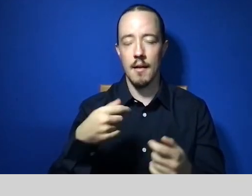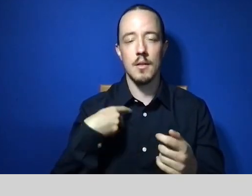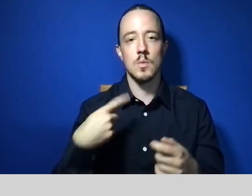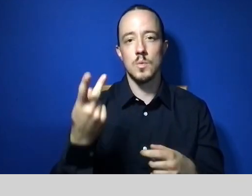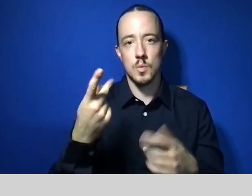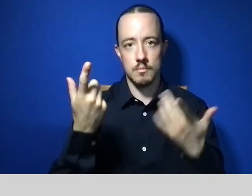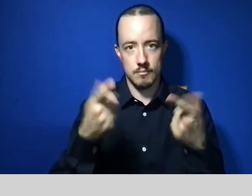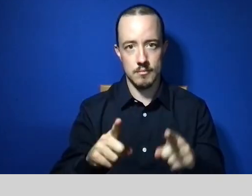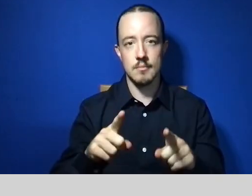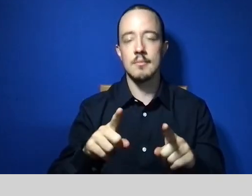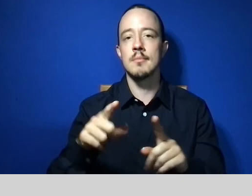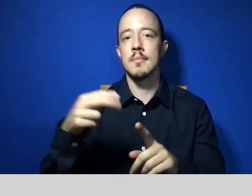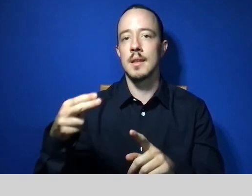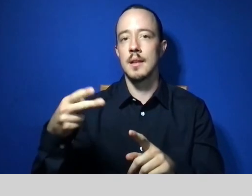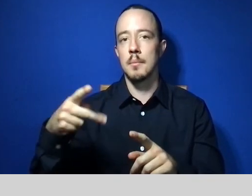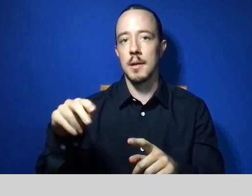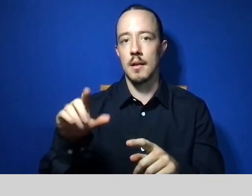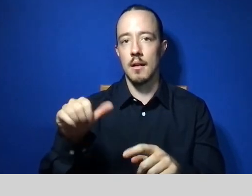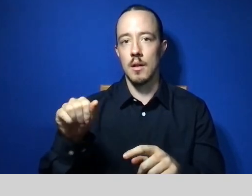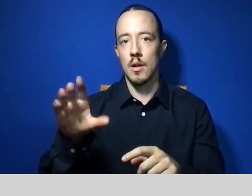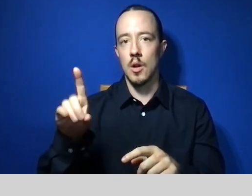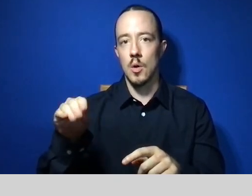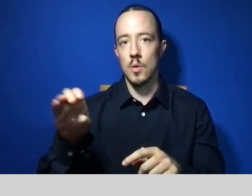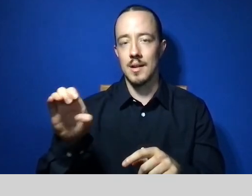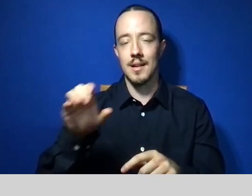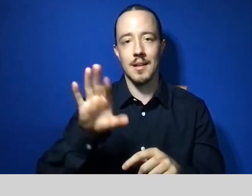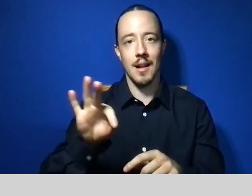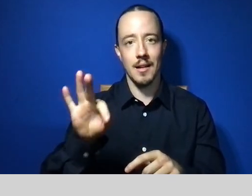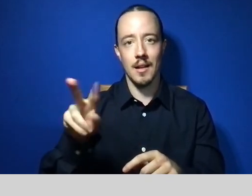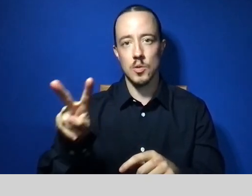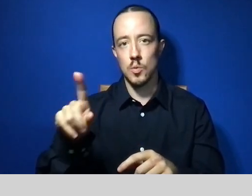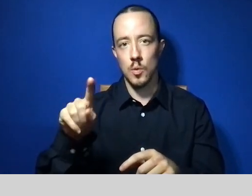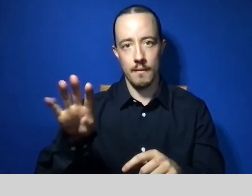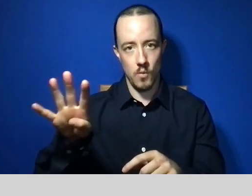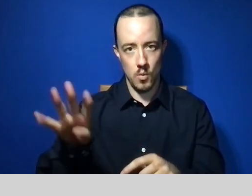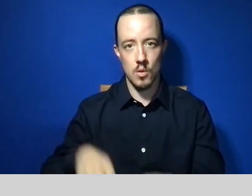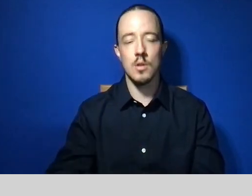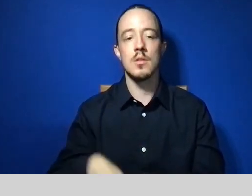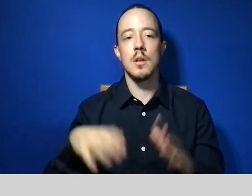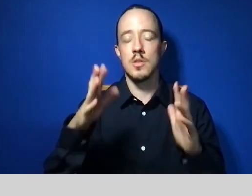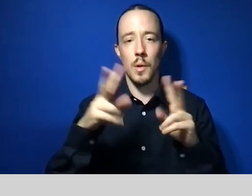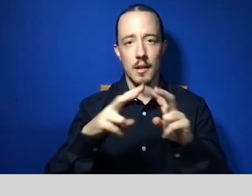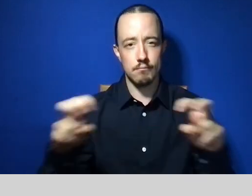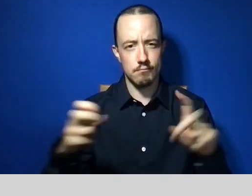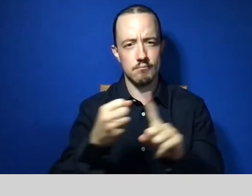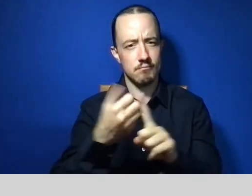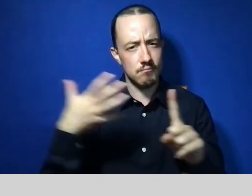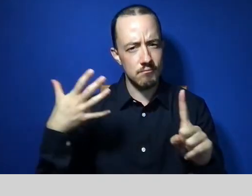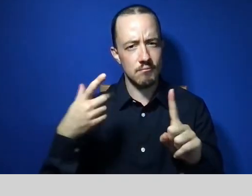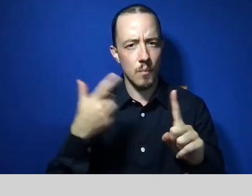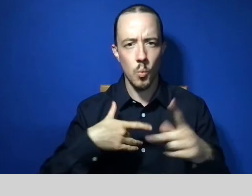there were two instances of hicpic code 99214. We can further dig into that.